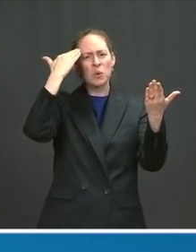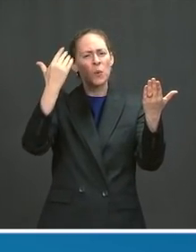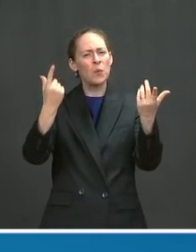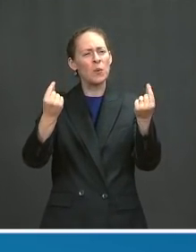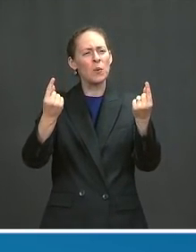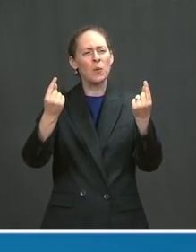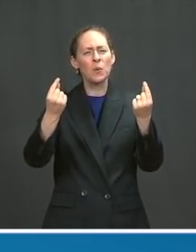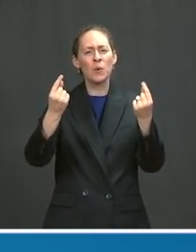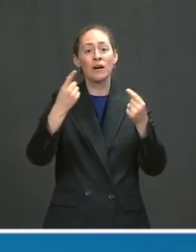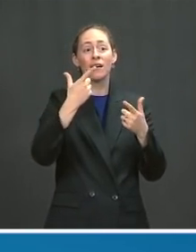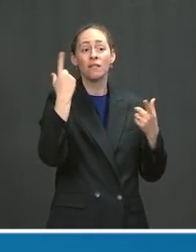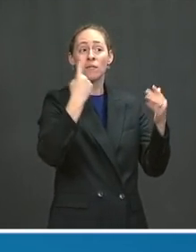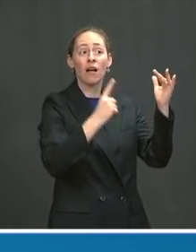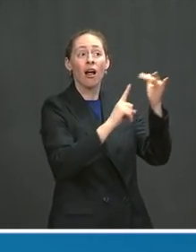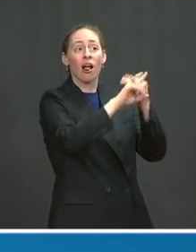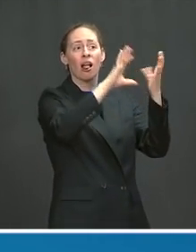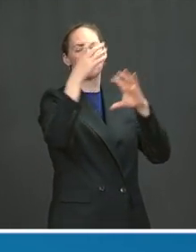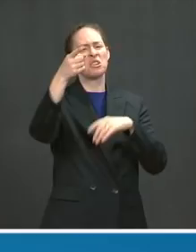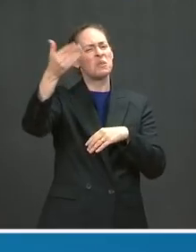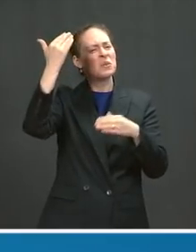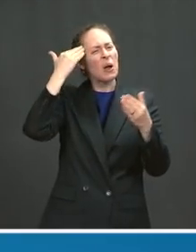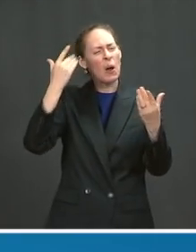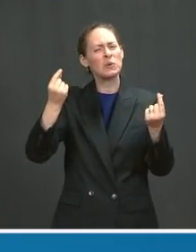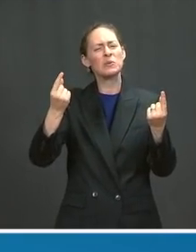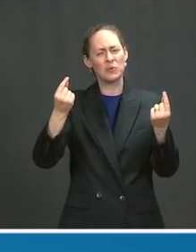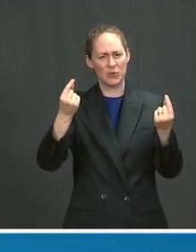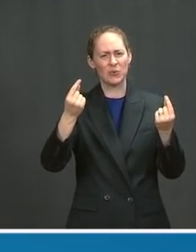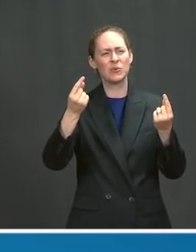and you are prepared for this new era.